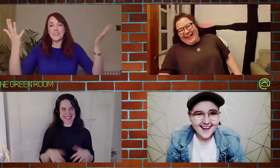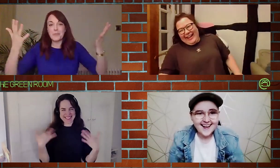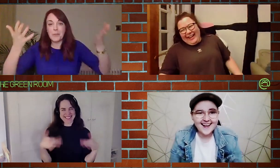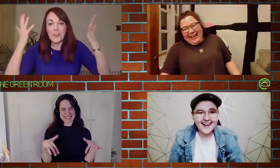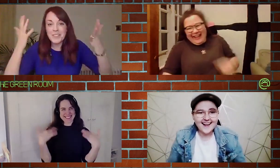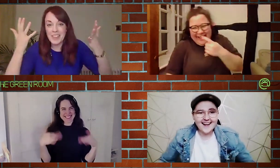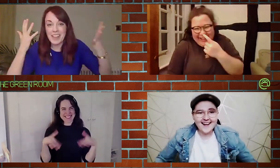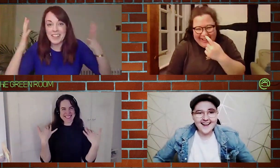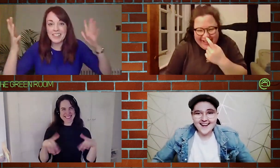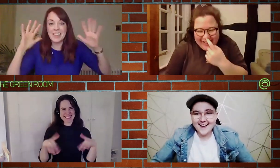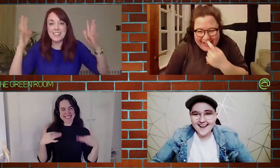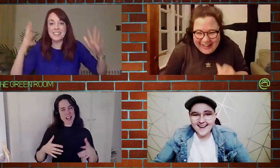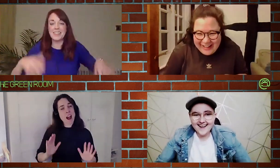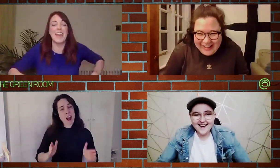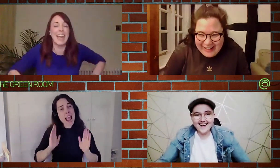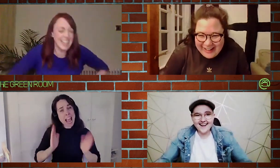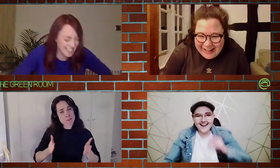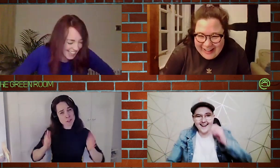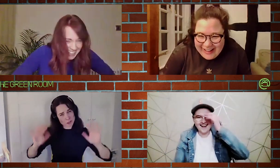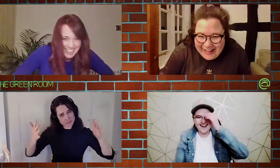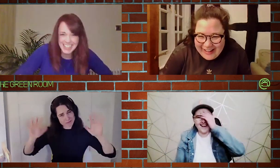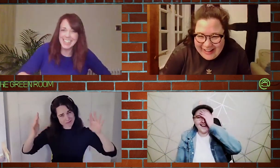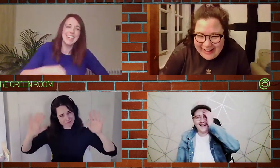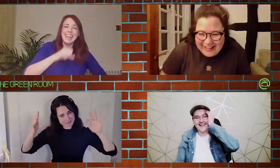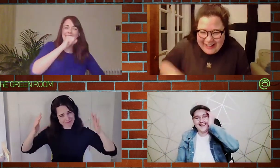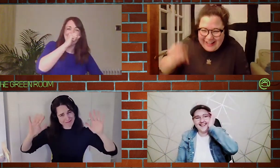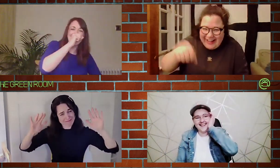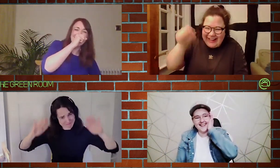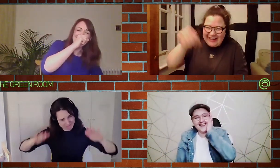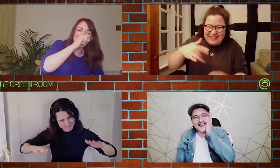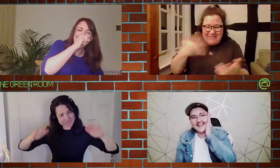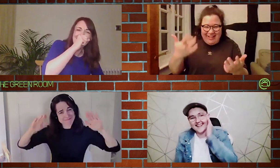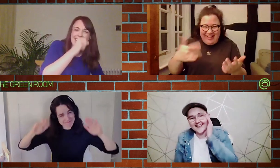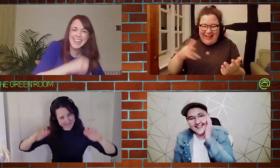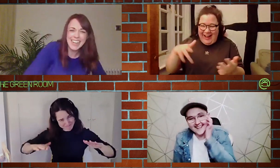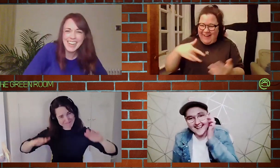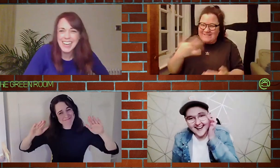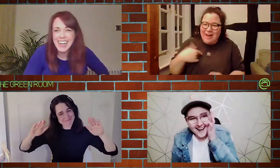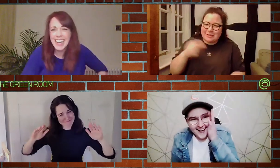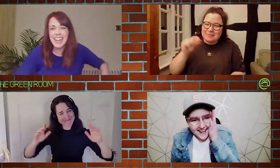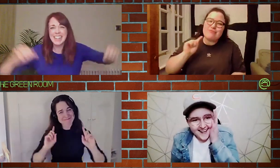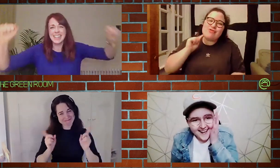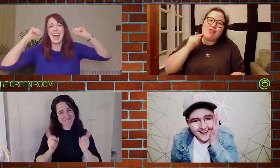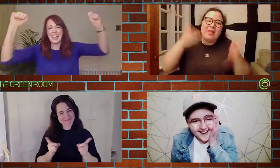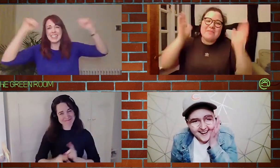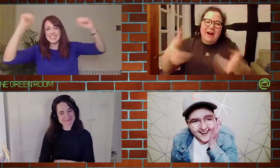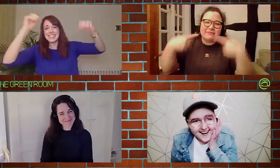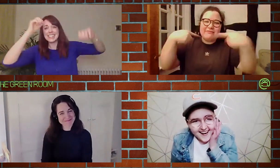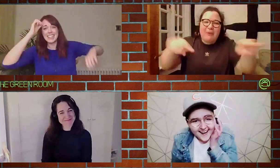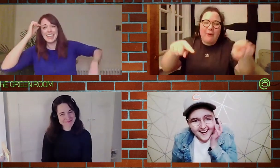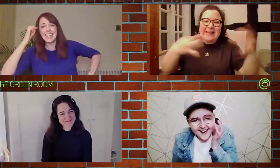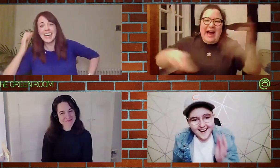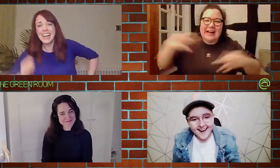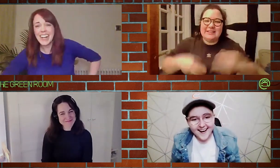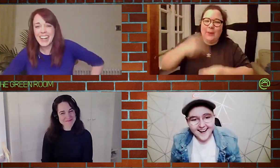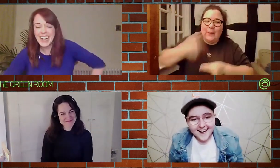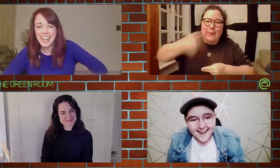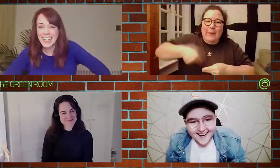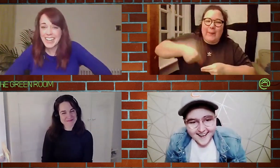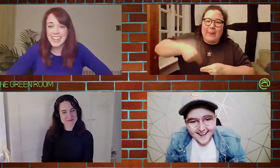applause for that because that is just..... Yes. I feel like I've been cruel like